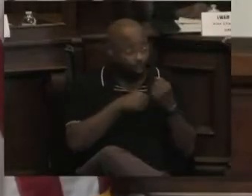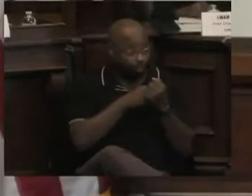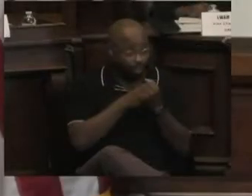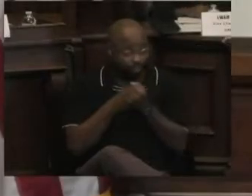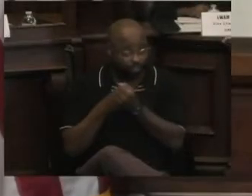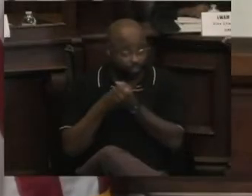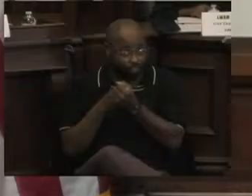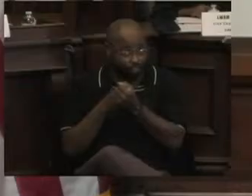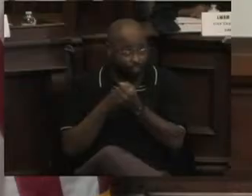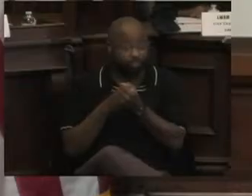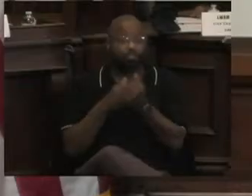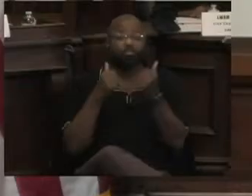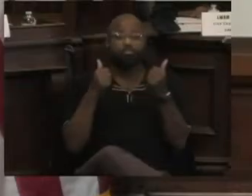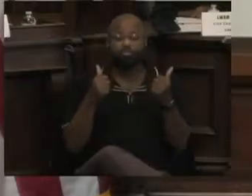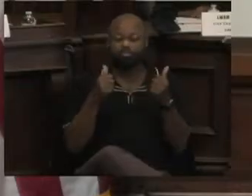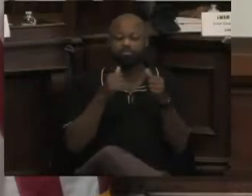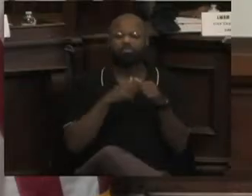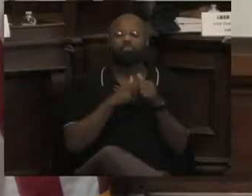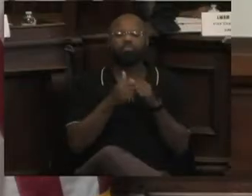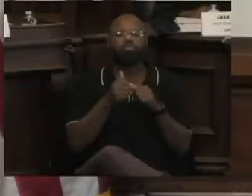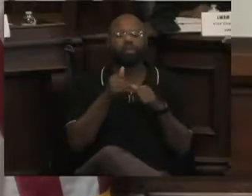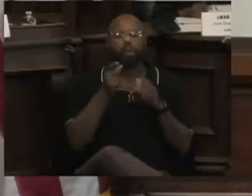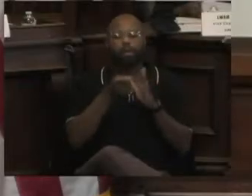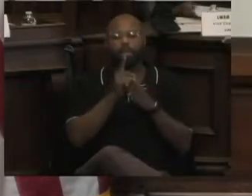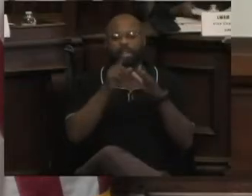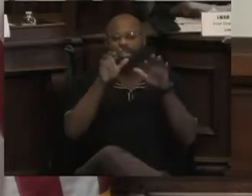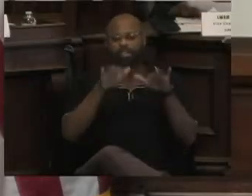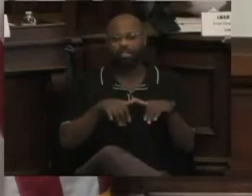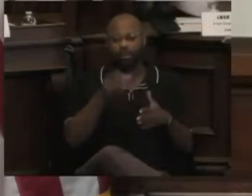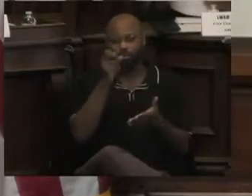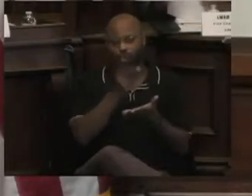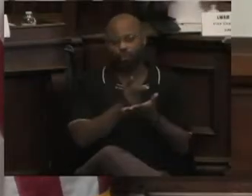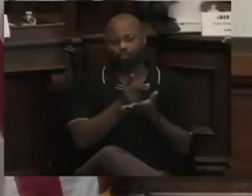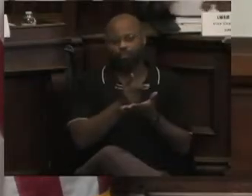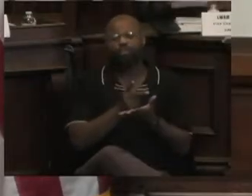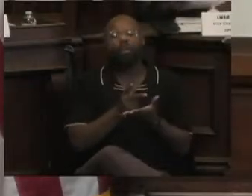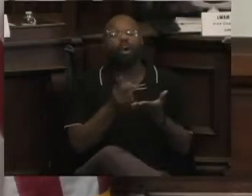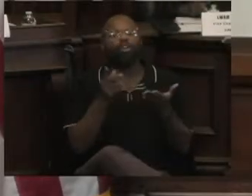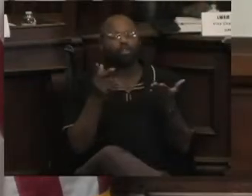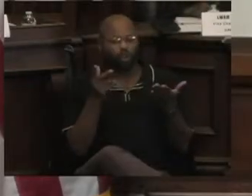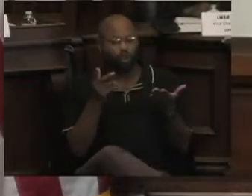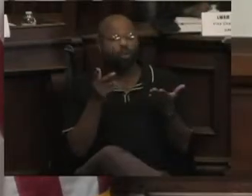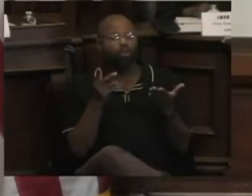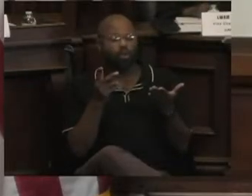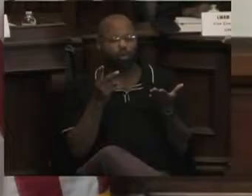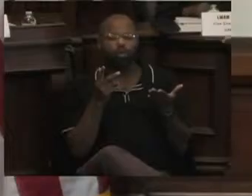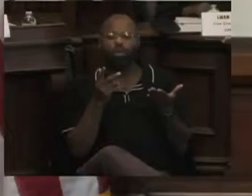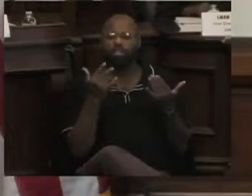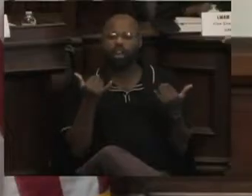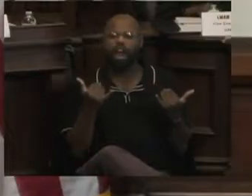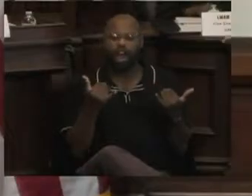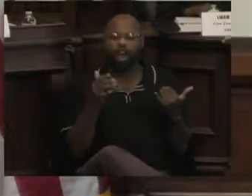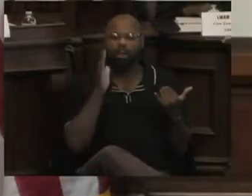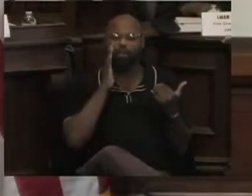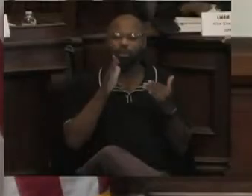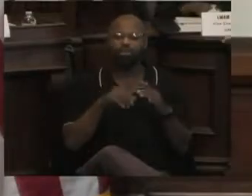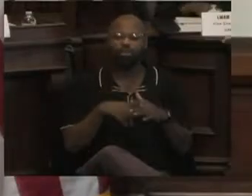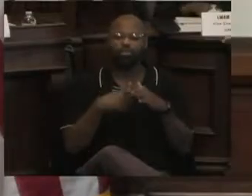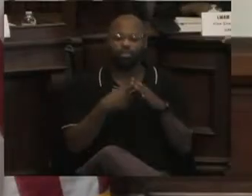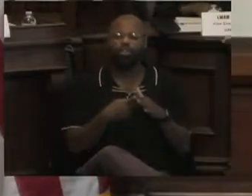moved. And second, any discussion? All in favor? Great.